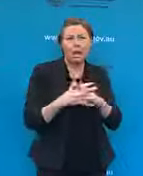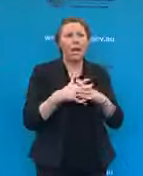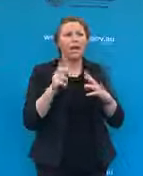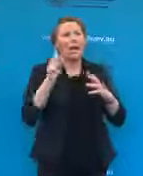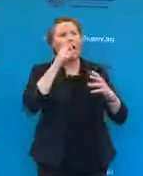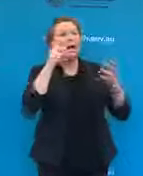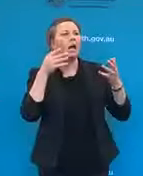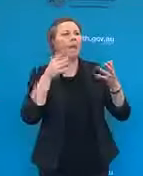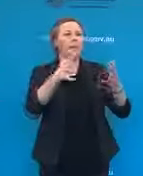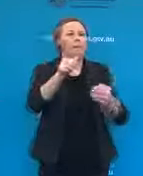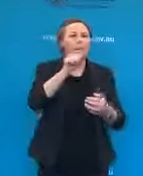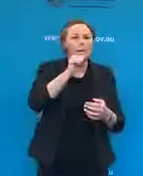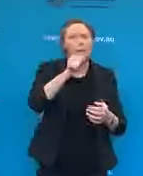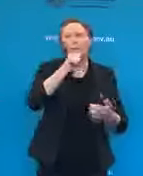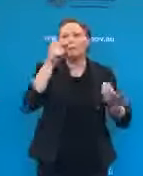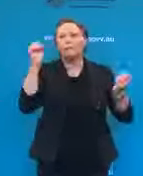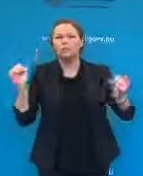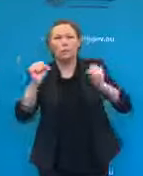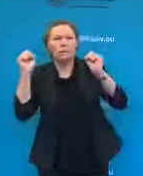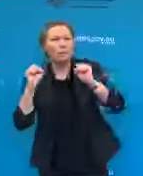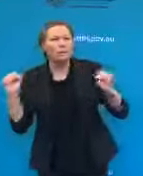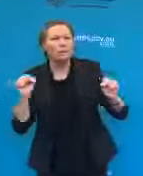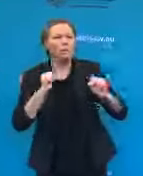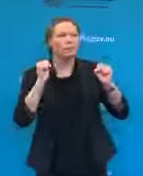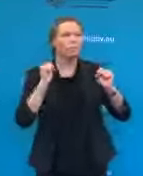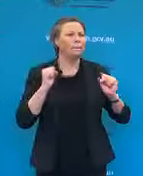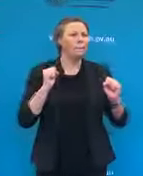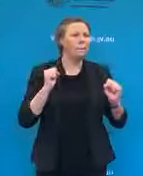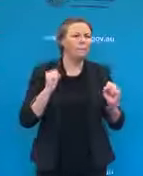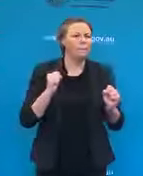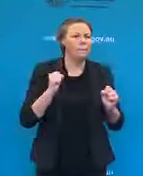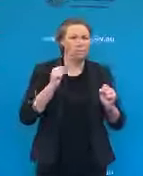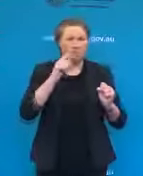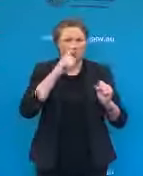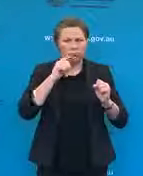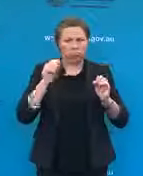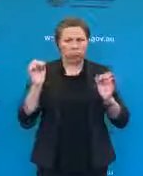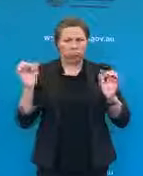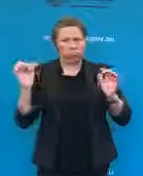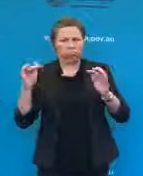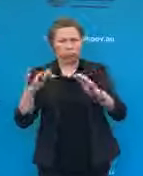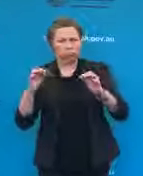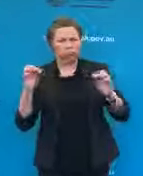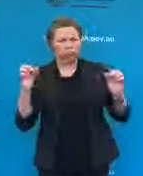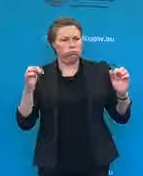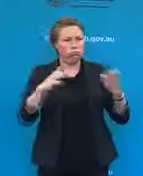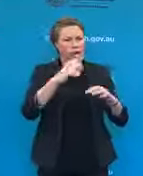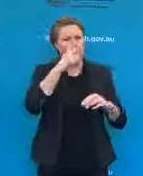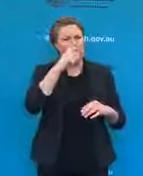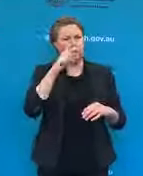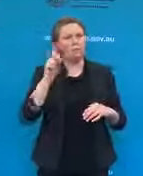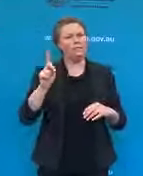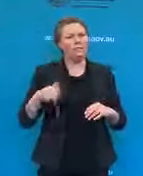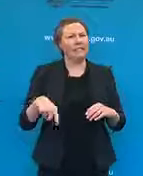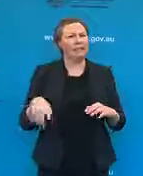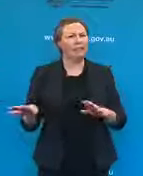the gym, you mentioned people having seen those crowds becoming complacent, are you concerned that New South Wales